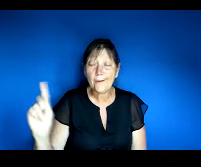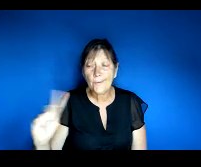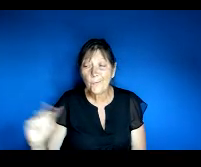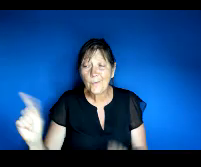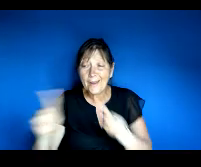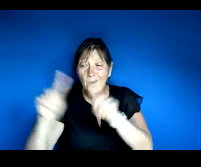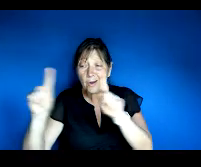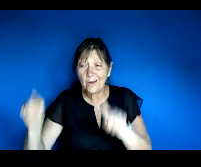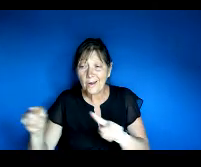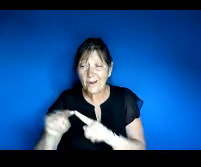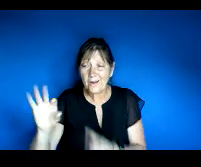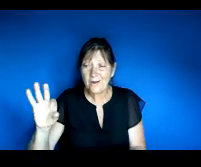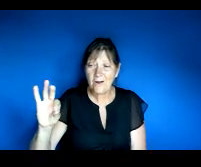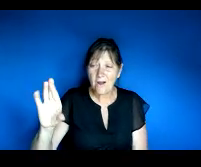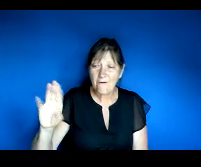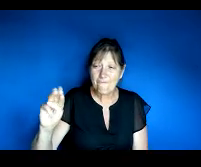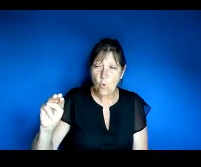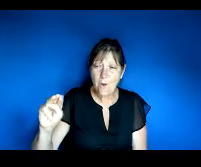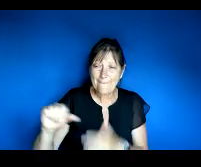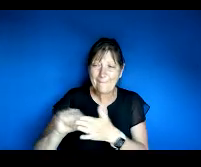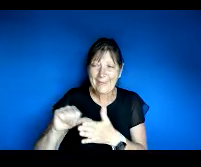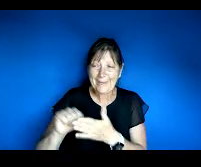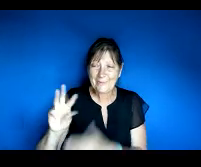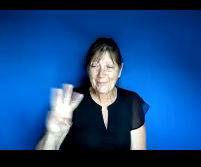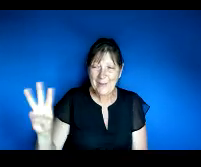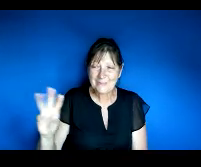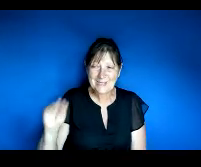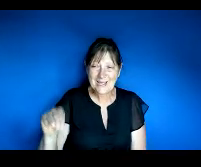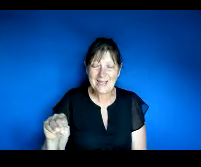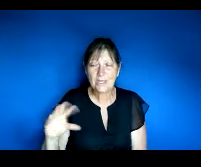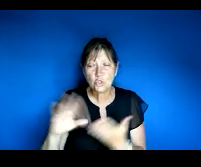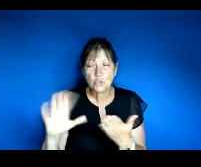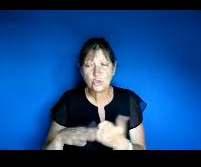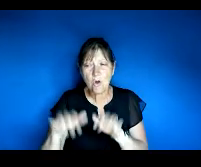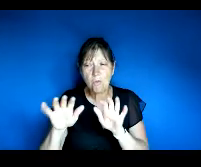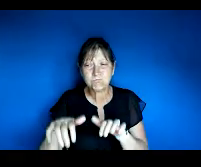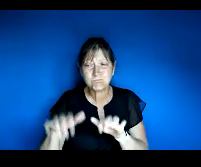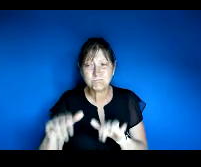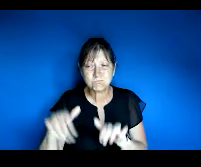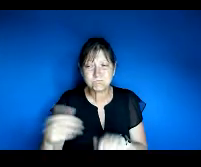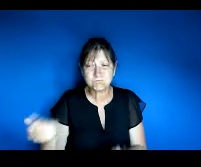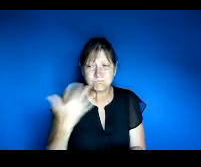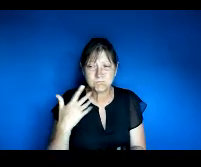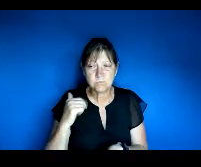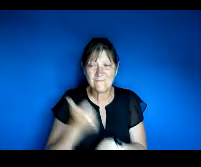where we have different forms the students can submit to our office to kind of establish their eligibility.